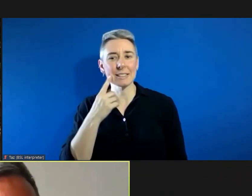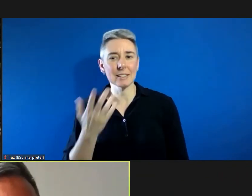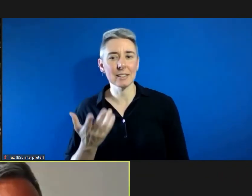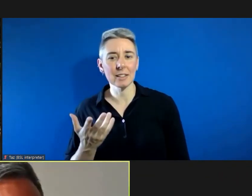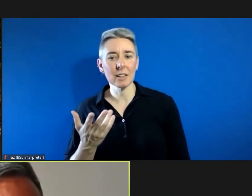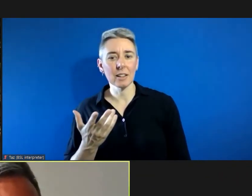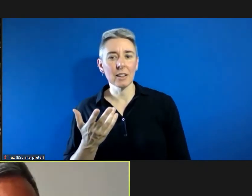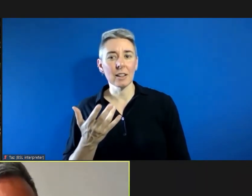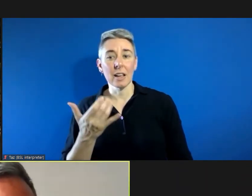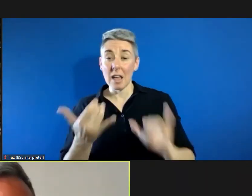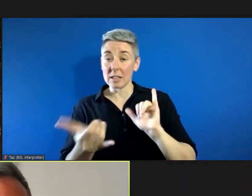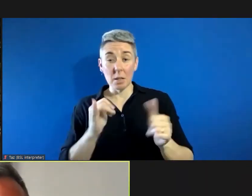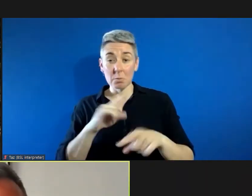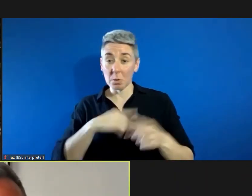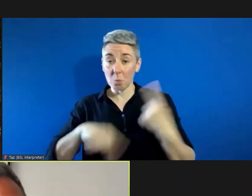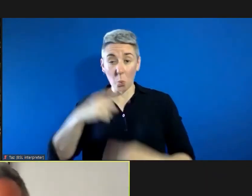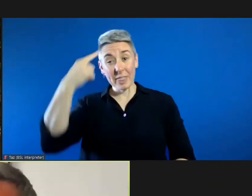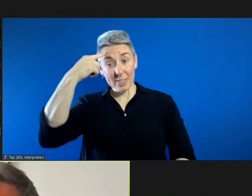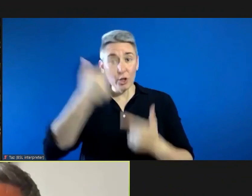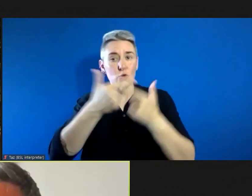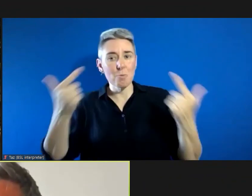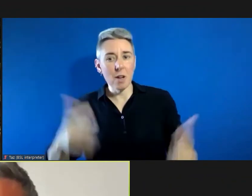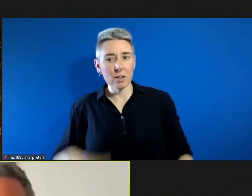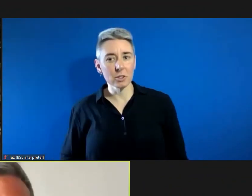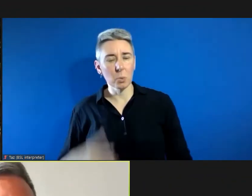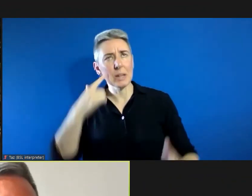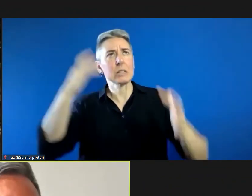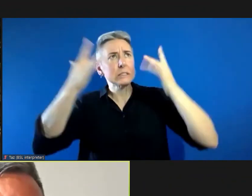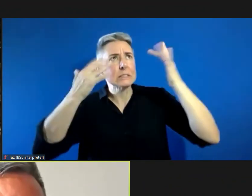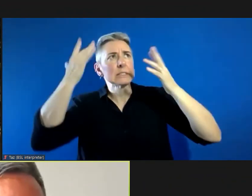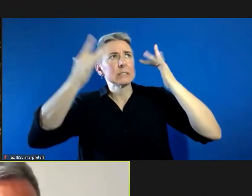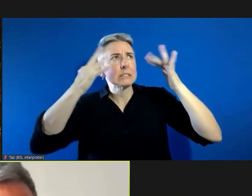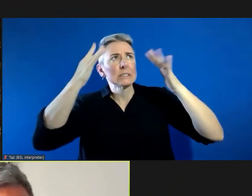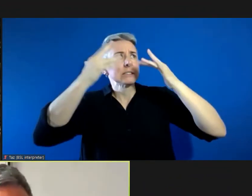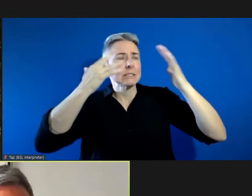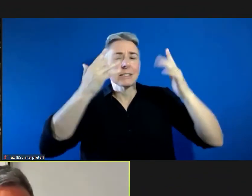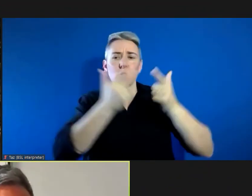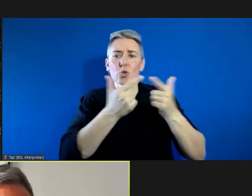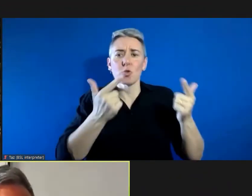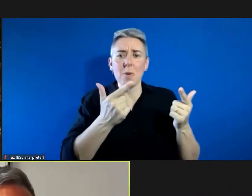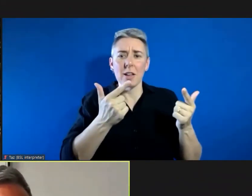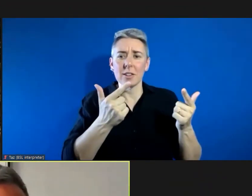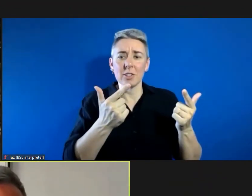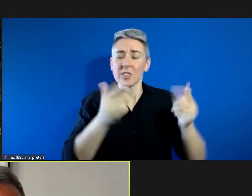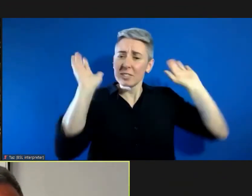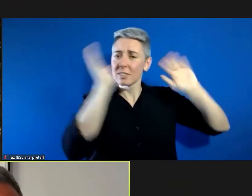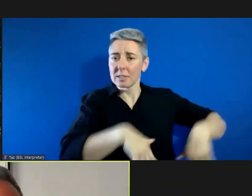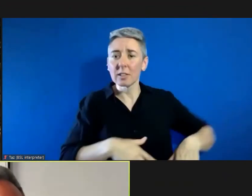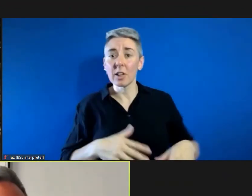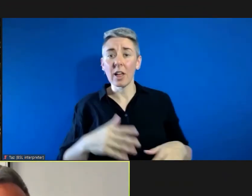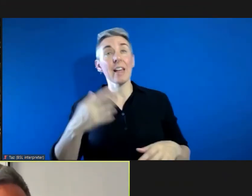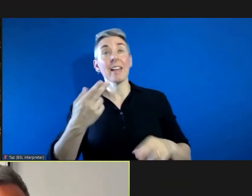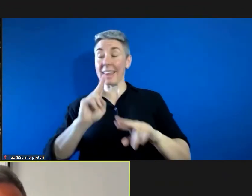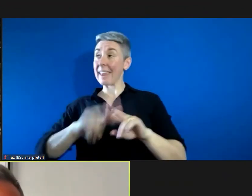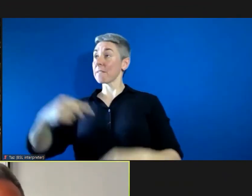over intellectualise things. But just do as we would feel we want done to us, it's got to be